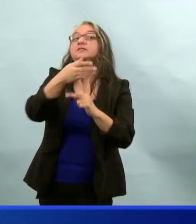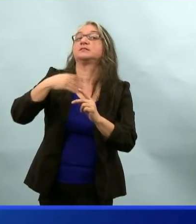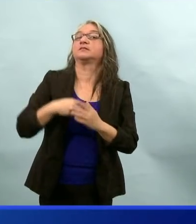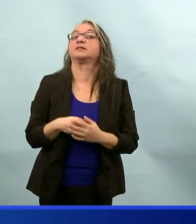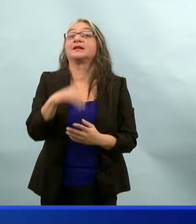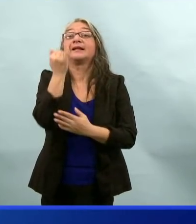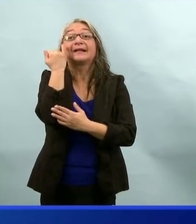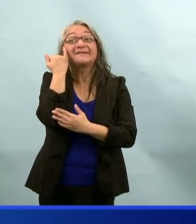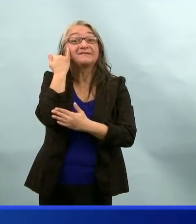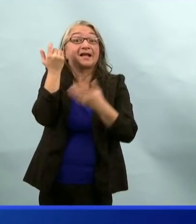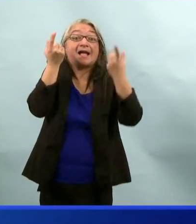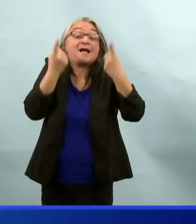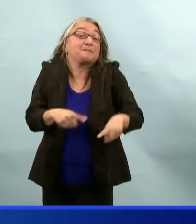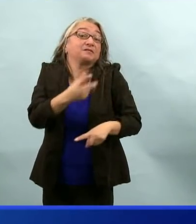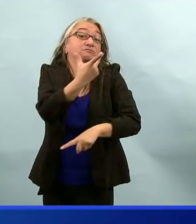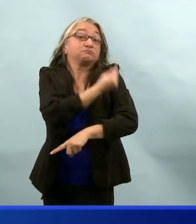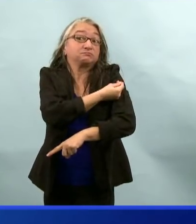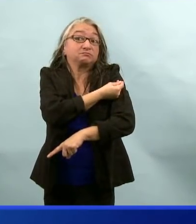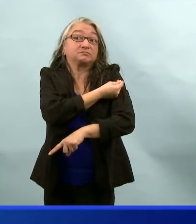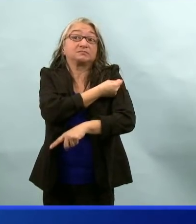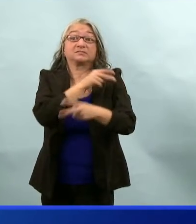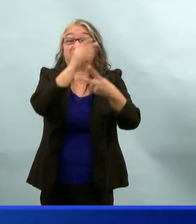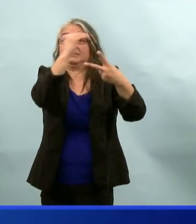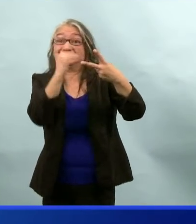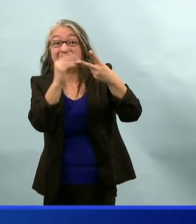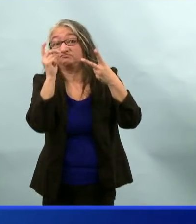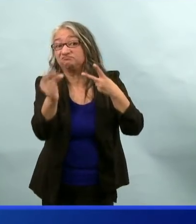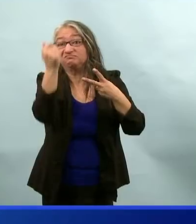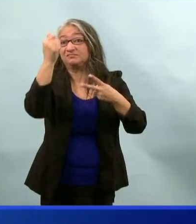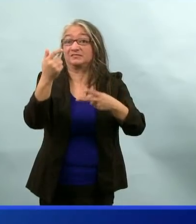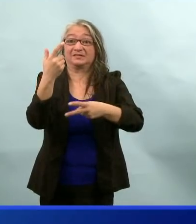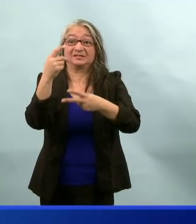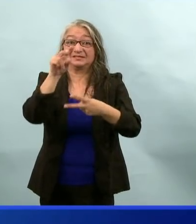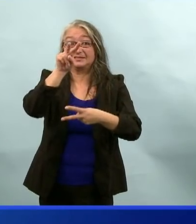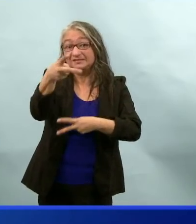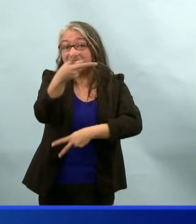they need which means that they would need to get a third dose in order to have the same protection